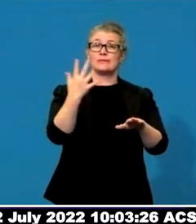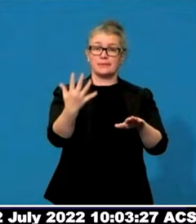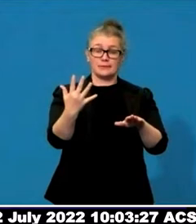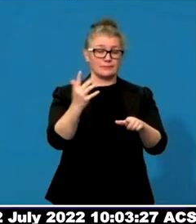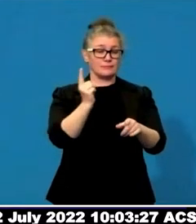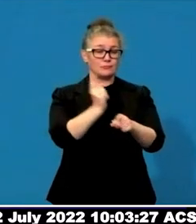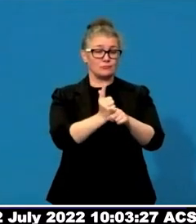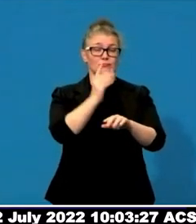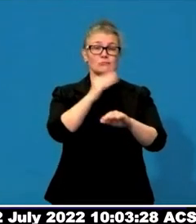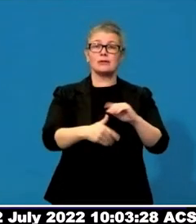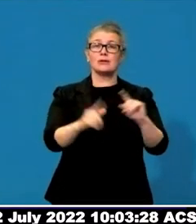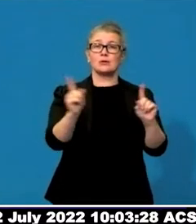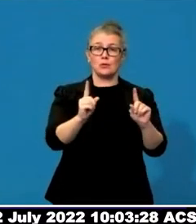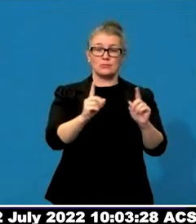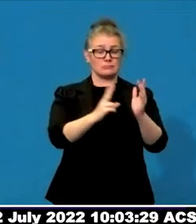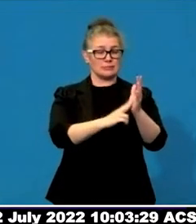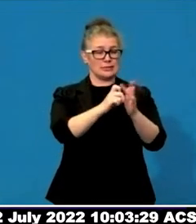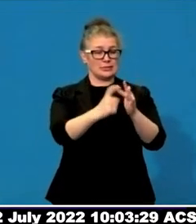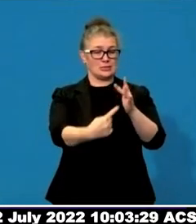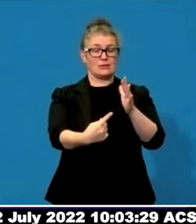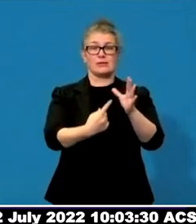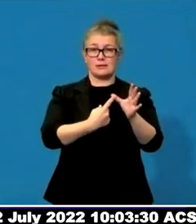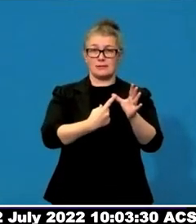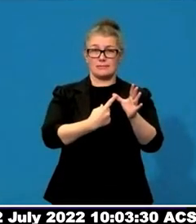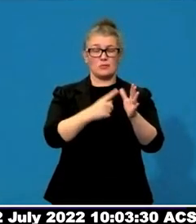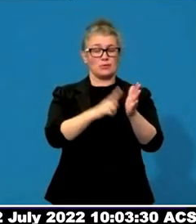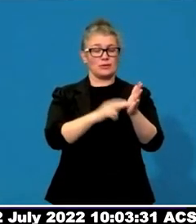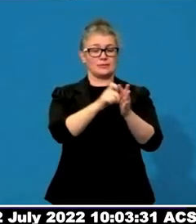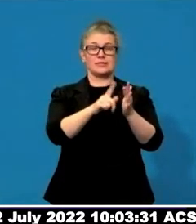National Disability Insurance Scheme for First Nations people